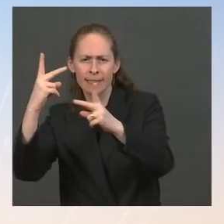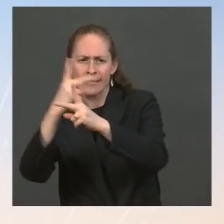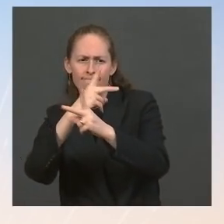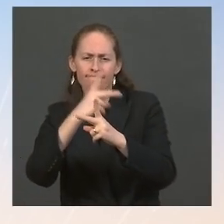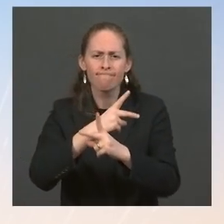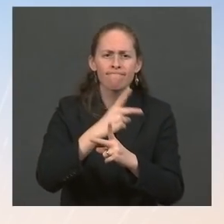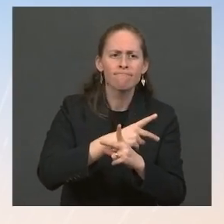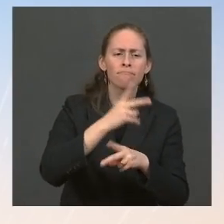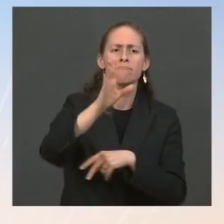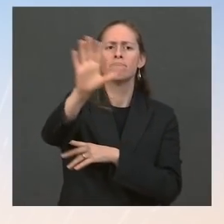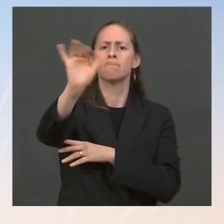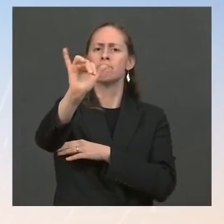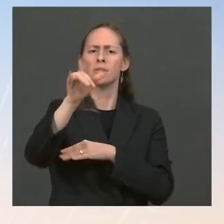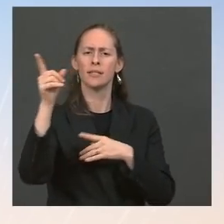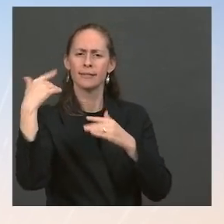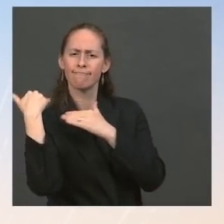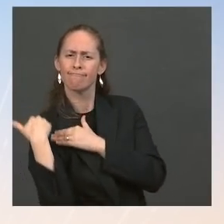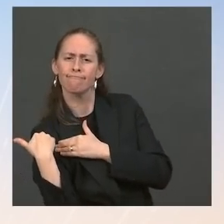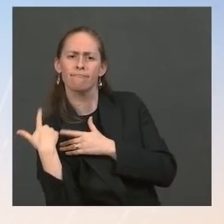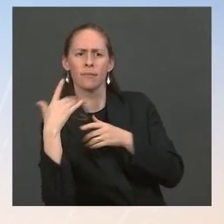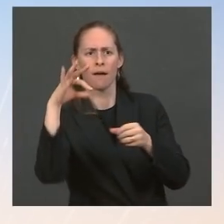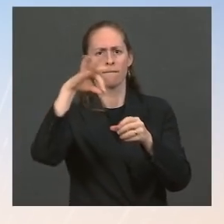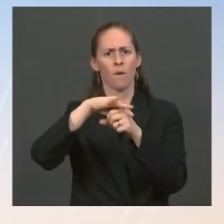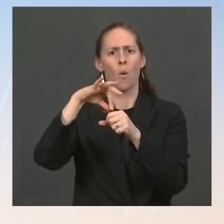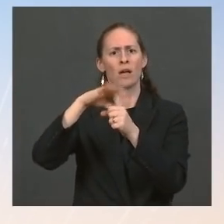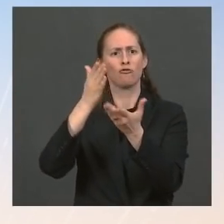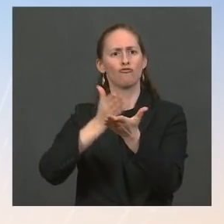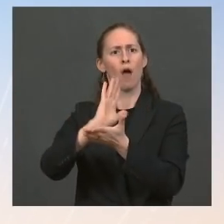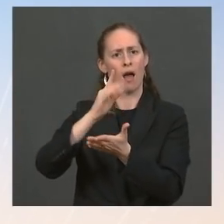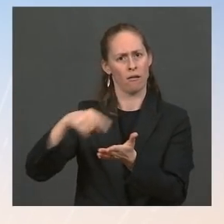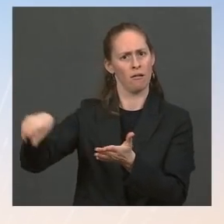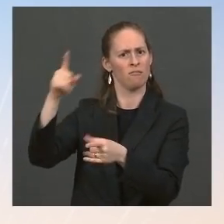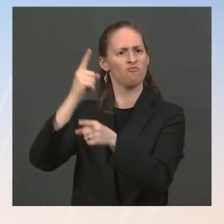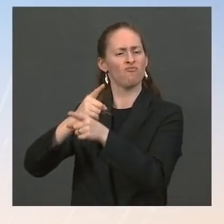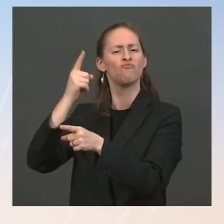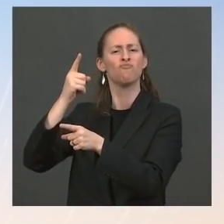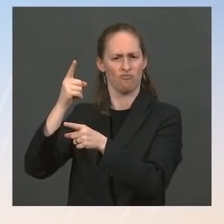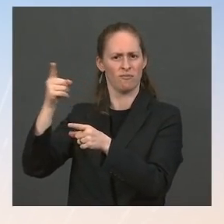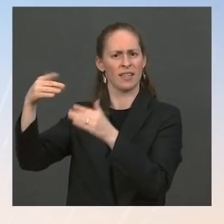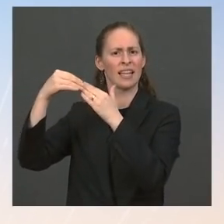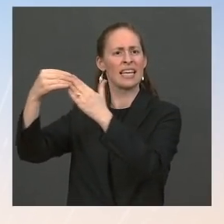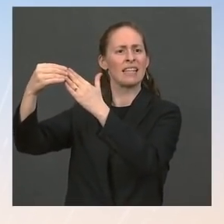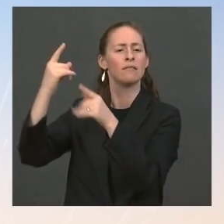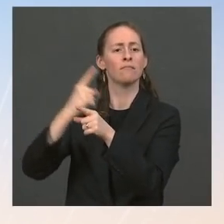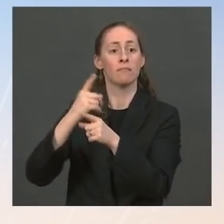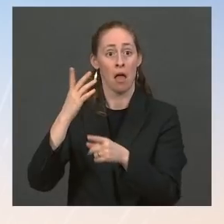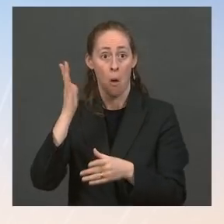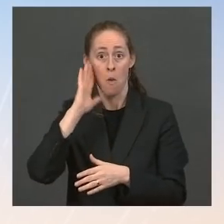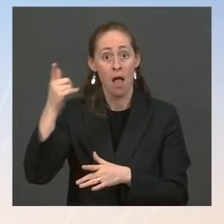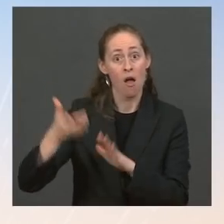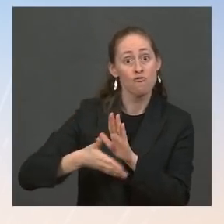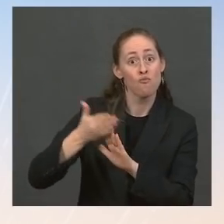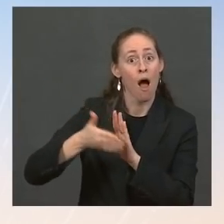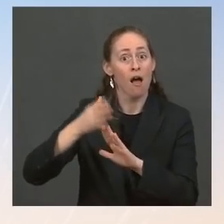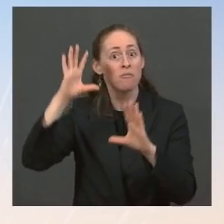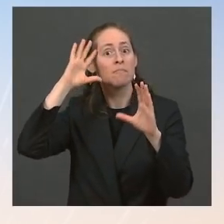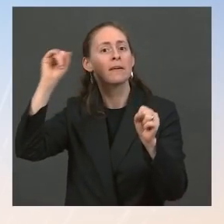So that is who the President selected. I don't have any predictions of whether she will run, when she will run; I will leave that to her.